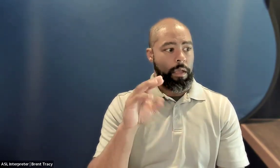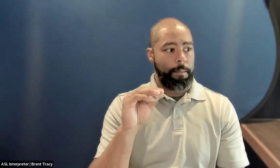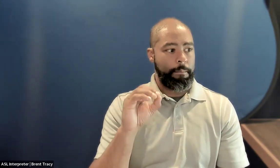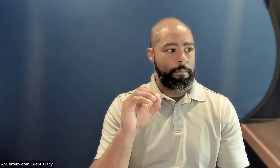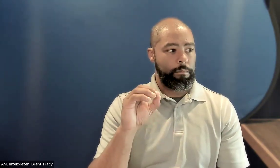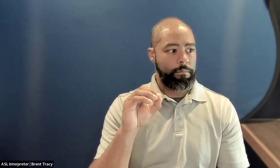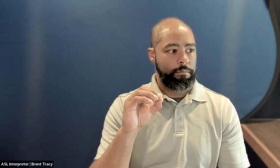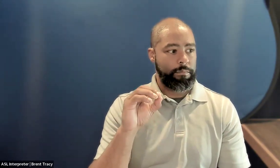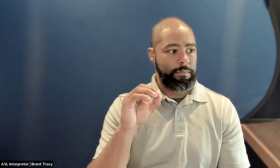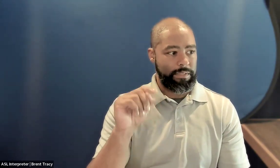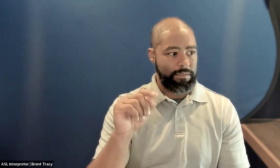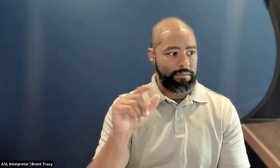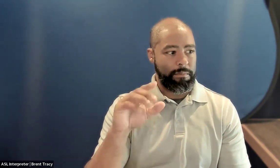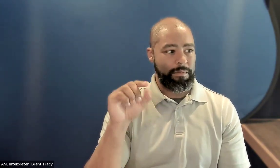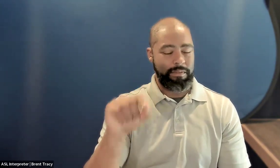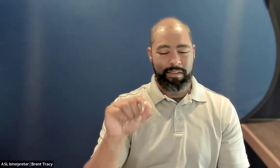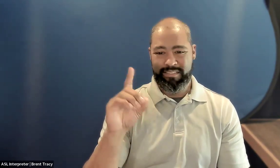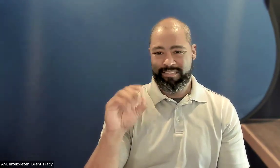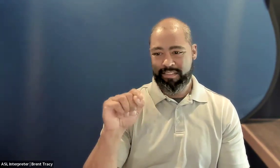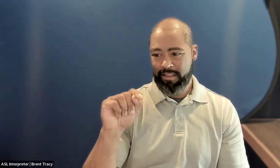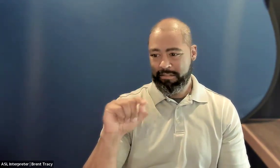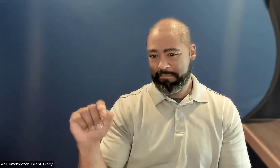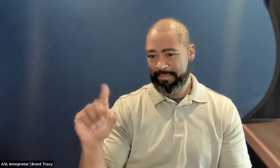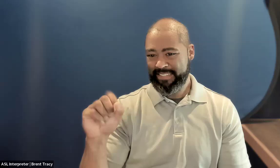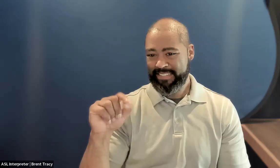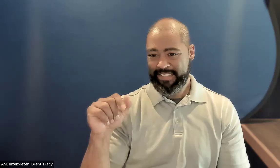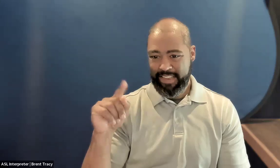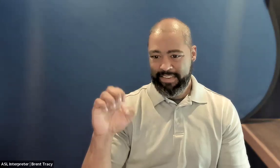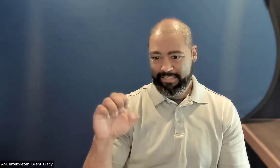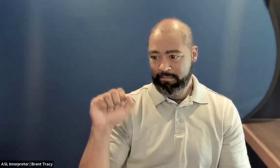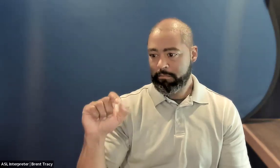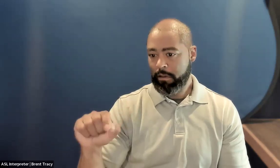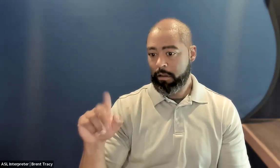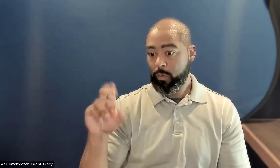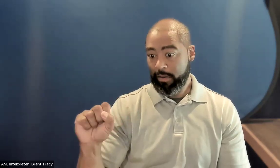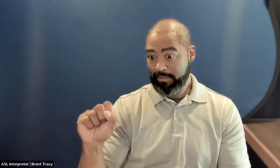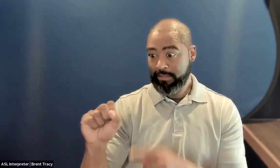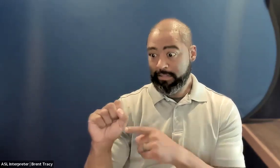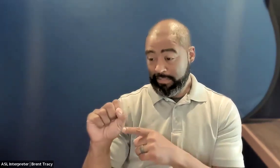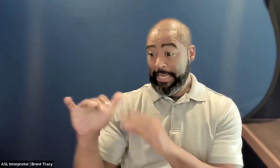Next slide to create a project.